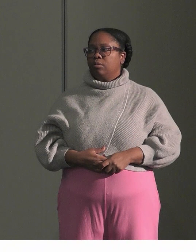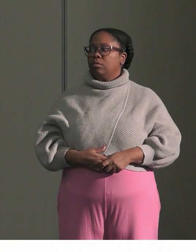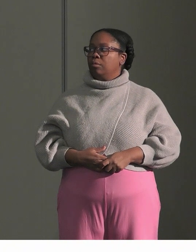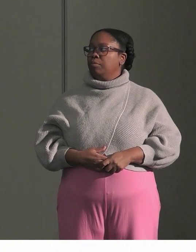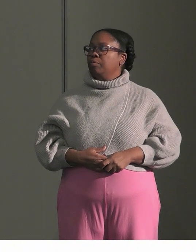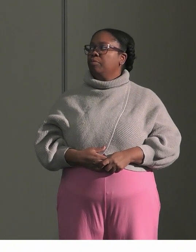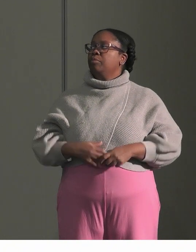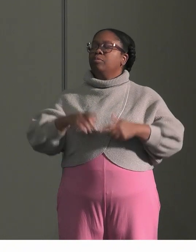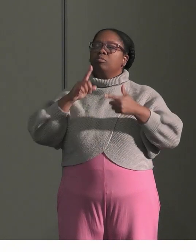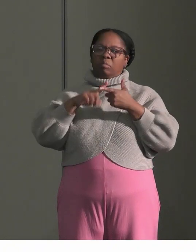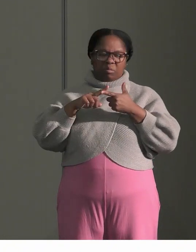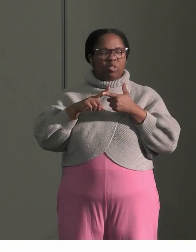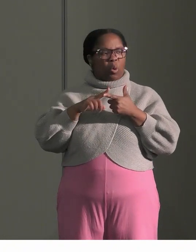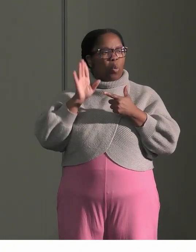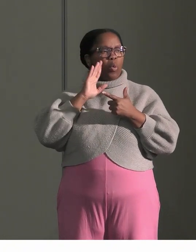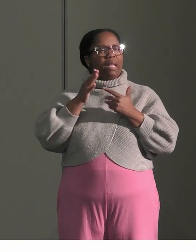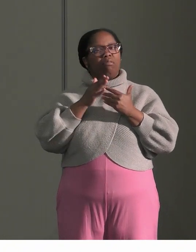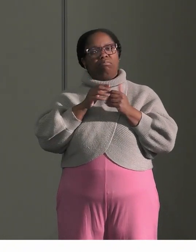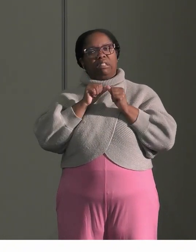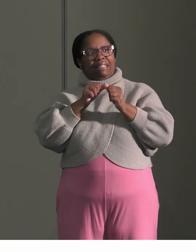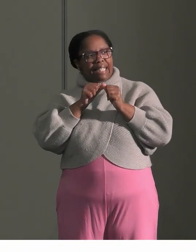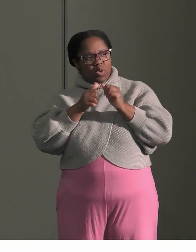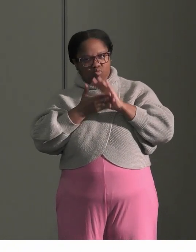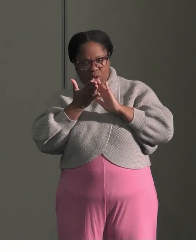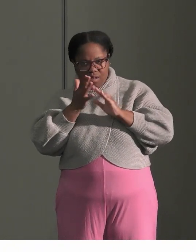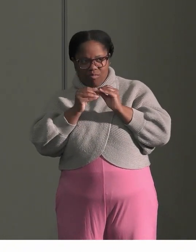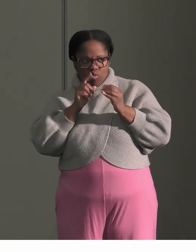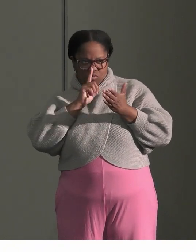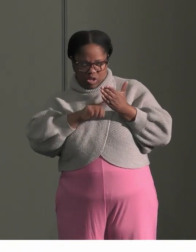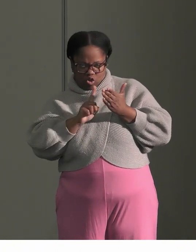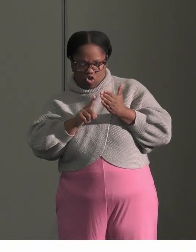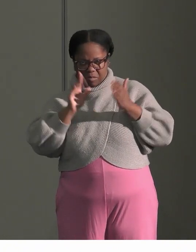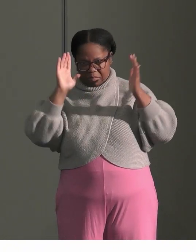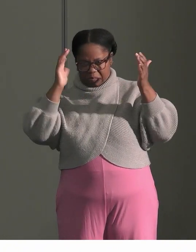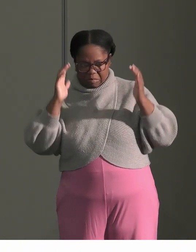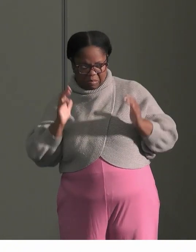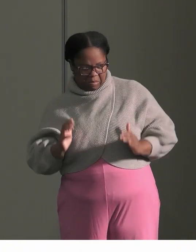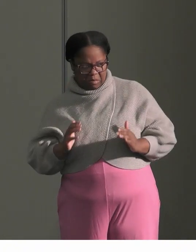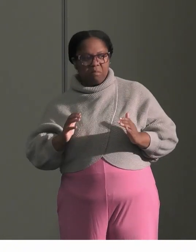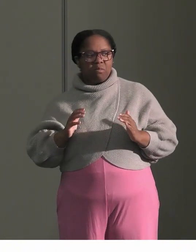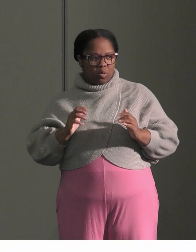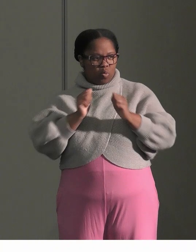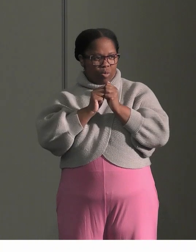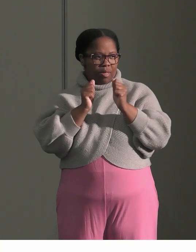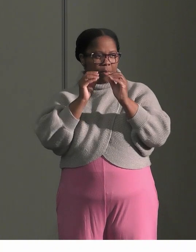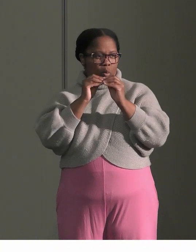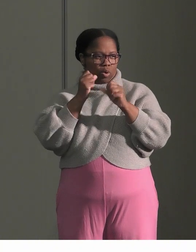run a couple more and see how it stacks up. As we collect more data. And then the other side